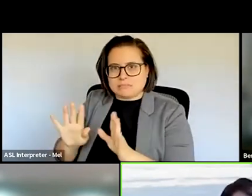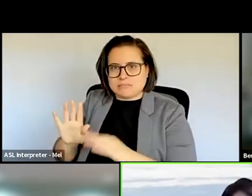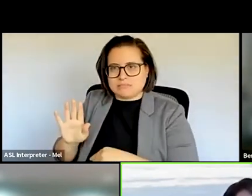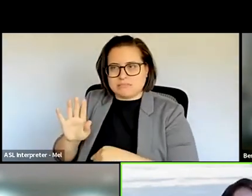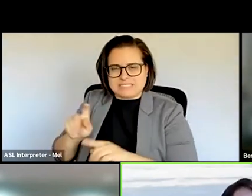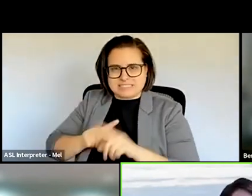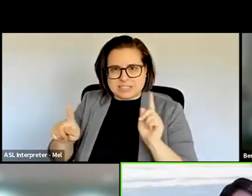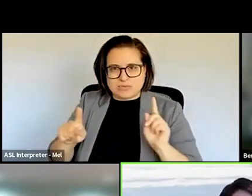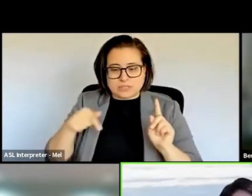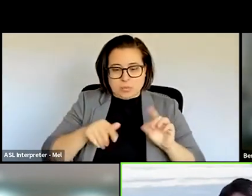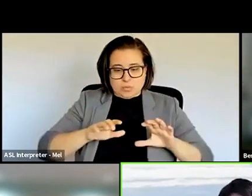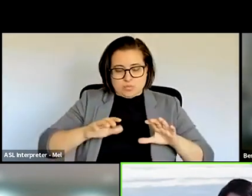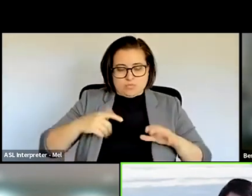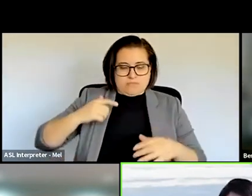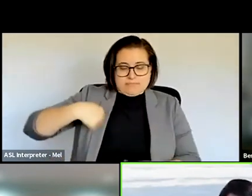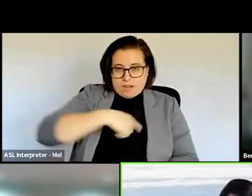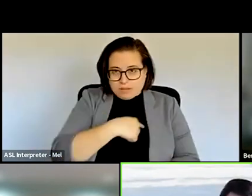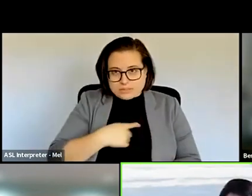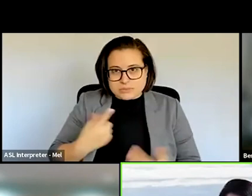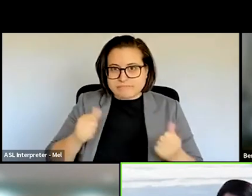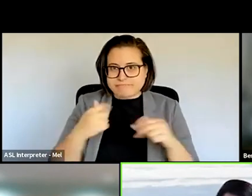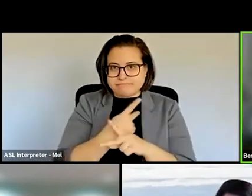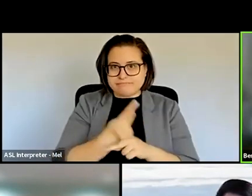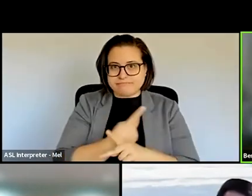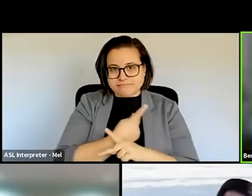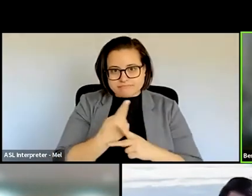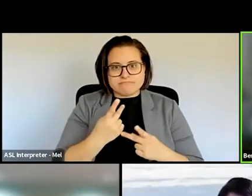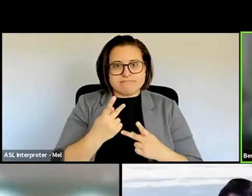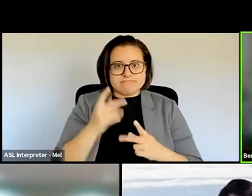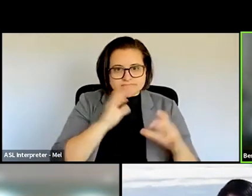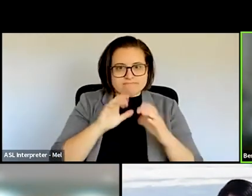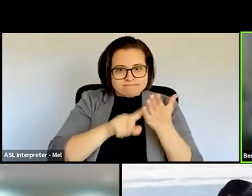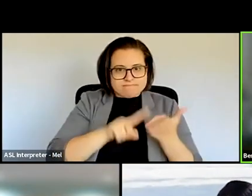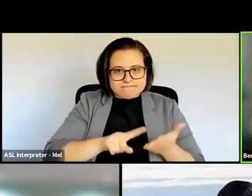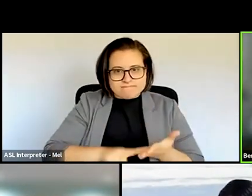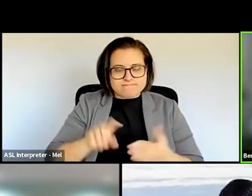to do semantics is to bind semantics or ground natural language with semantics.